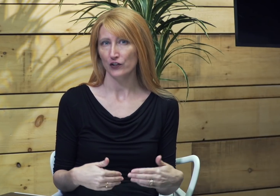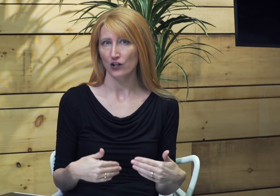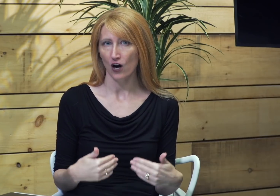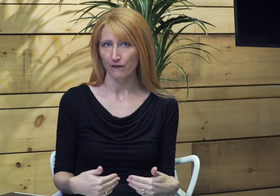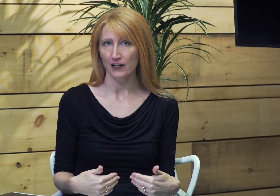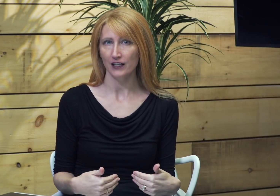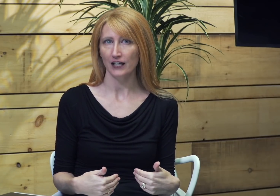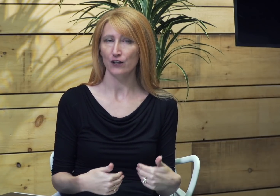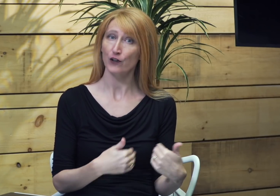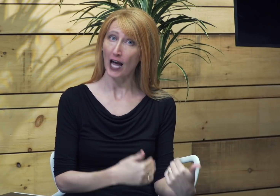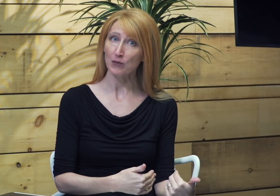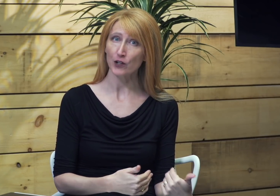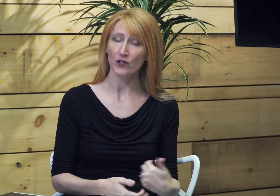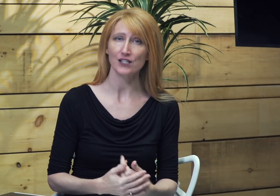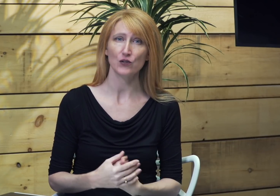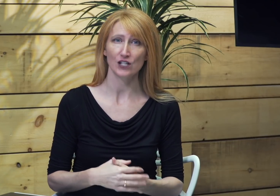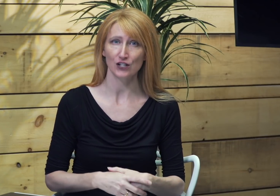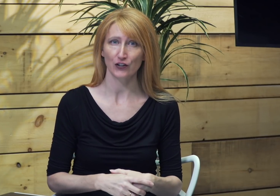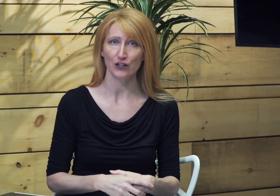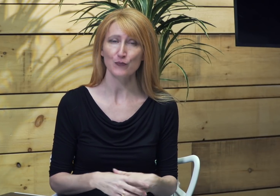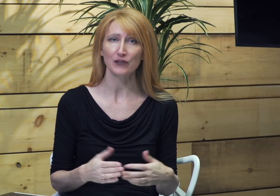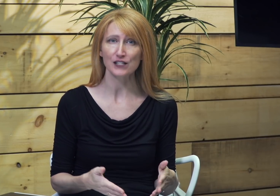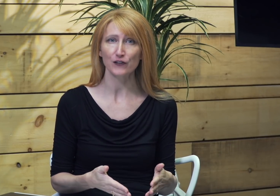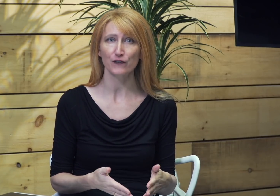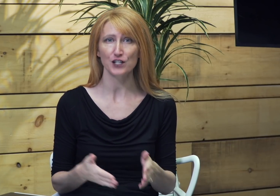confident in the vocabulary words that you just learned please feel free to